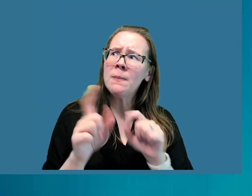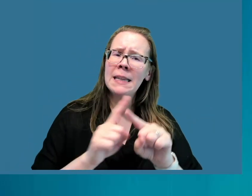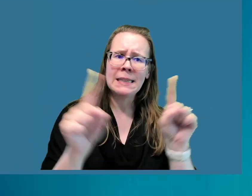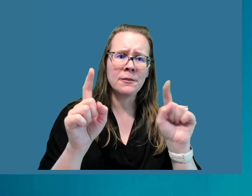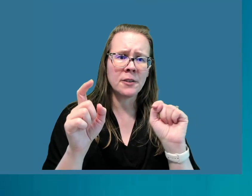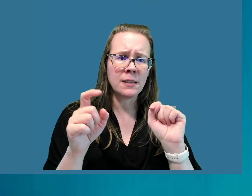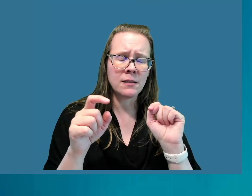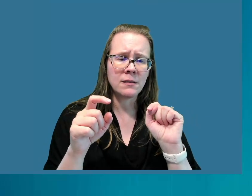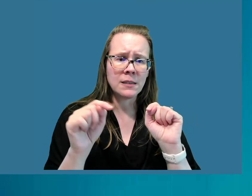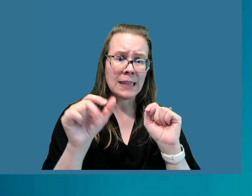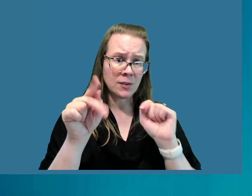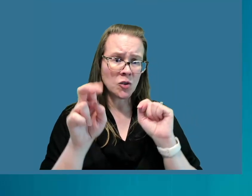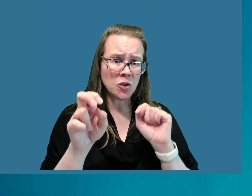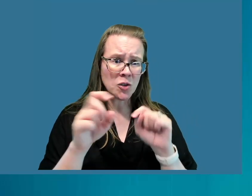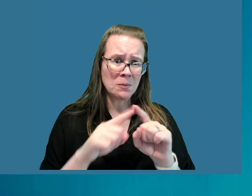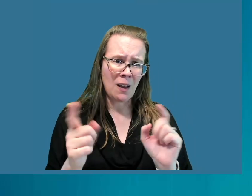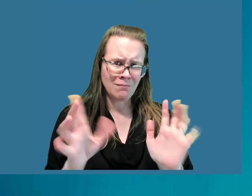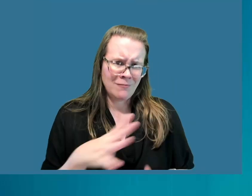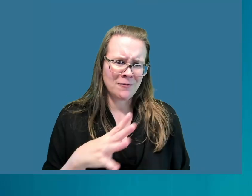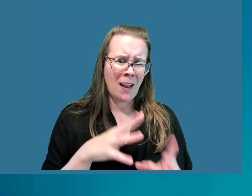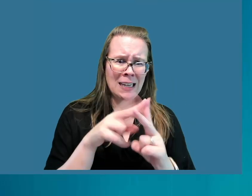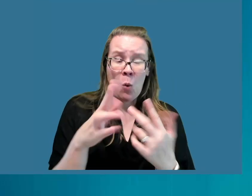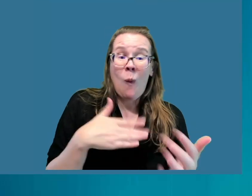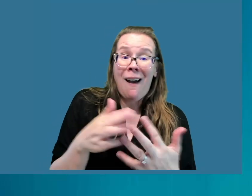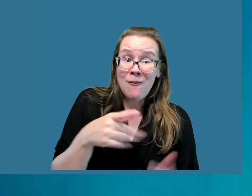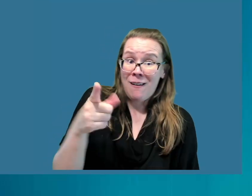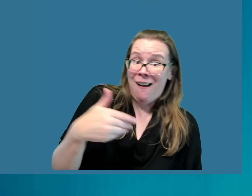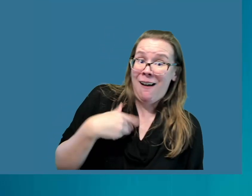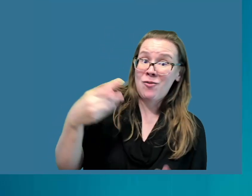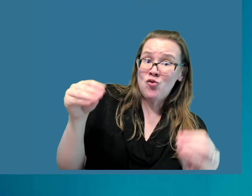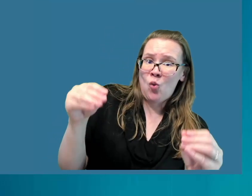is a slight difference in the texture when you're done. So if they have both,